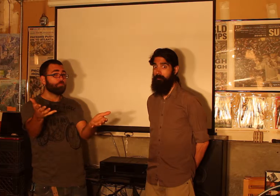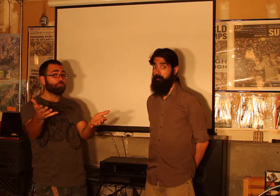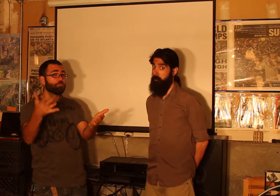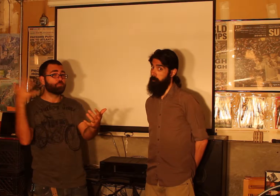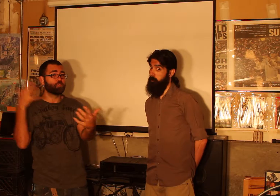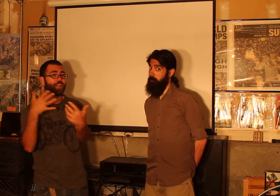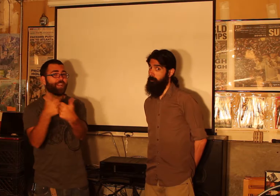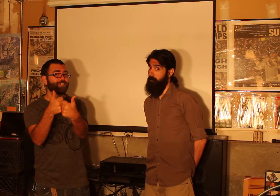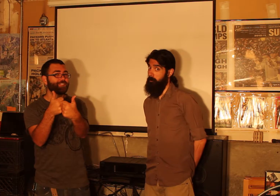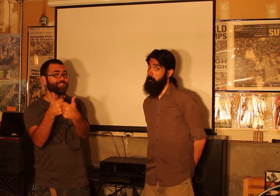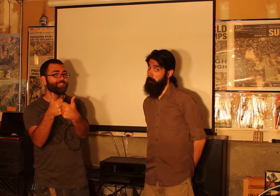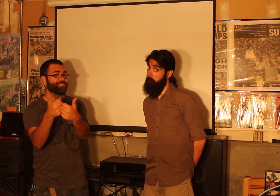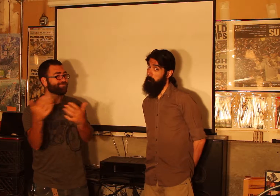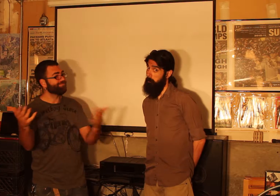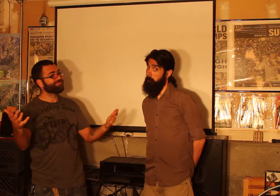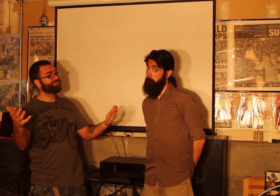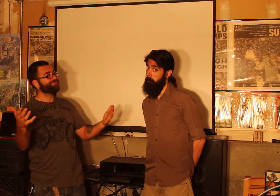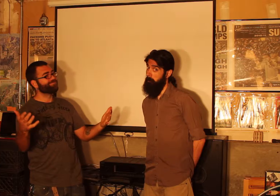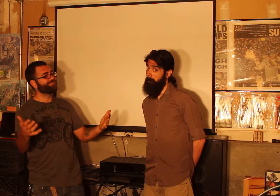Hey, here's a challenge for ya!